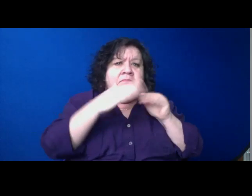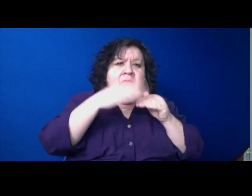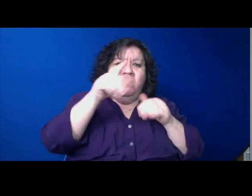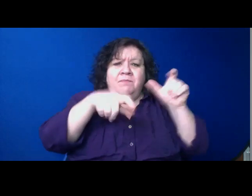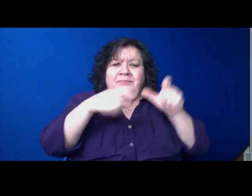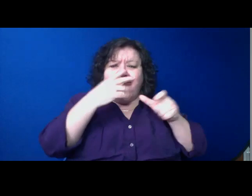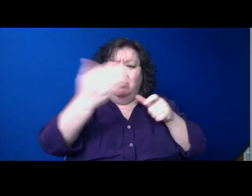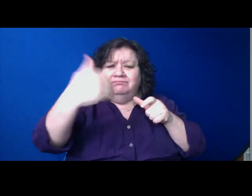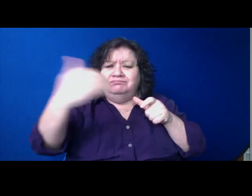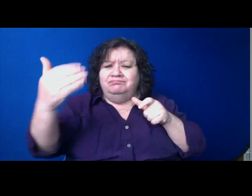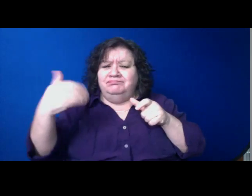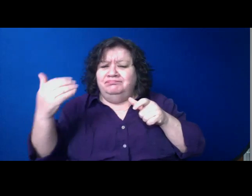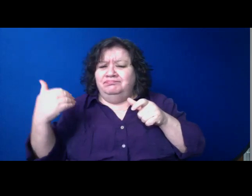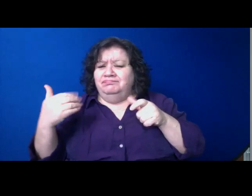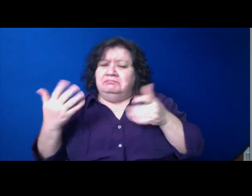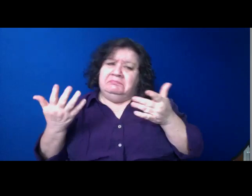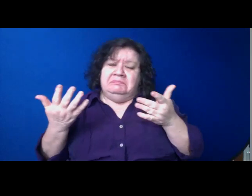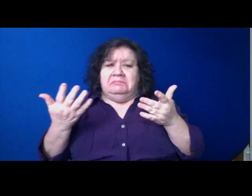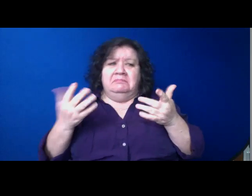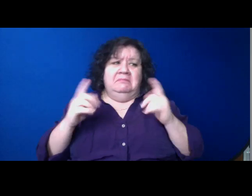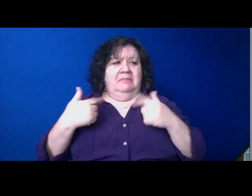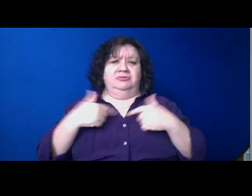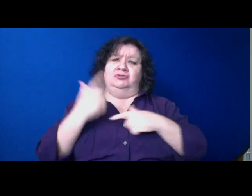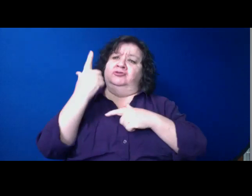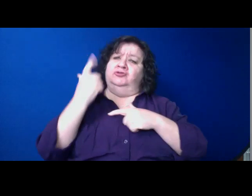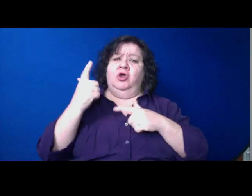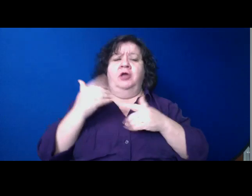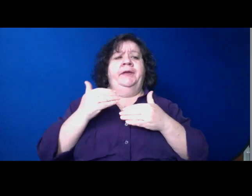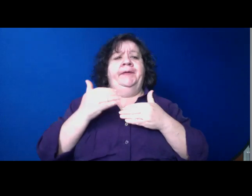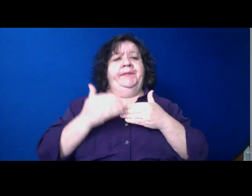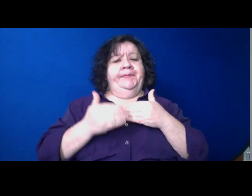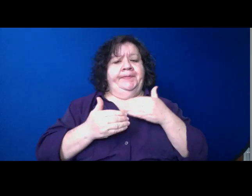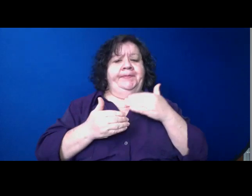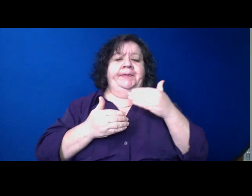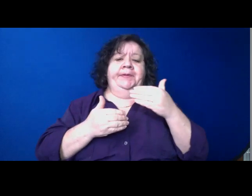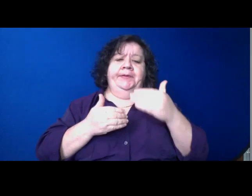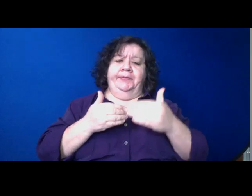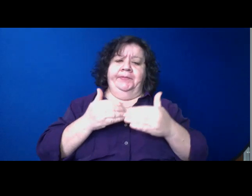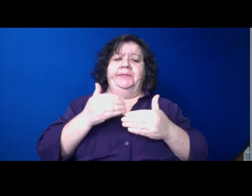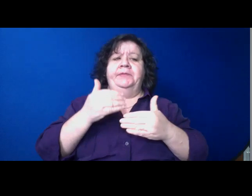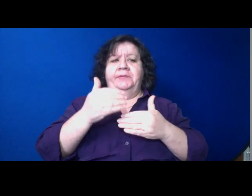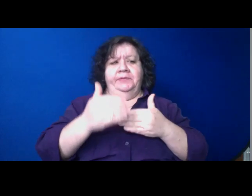in terms of housekeeping we have the international sign available and is captioning available in the